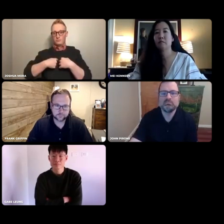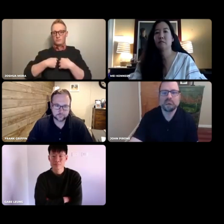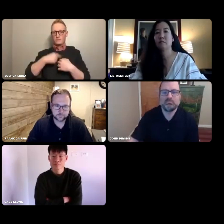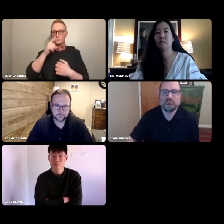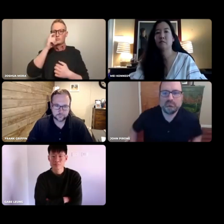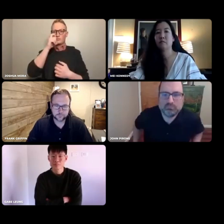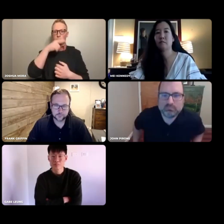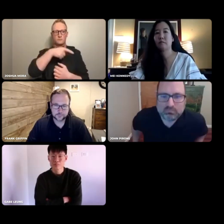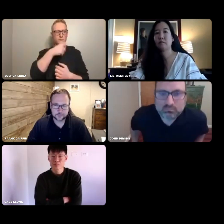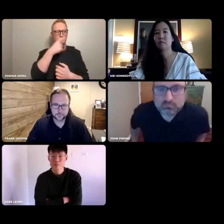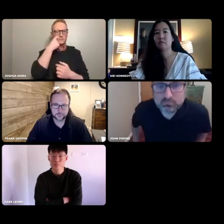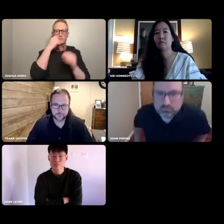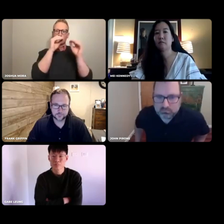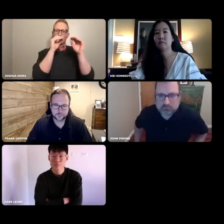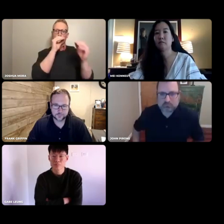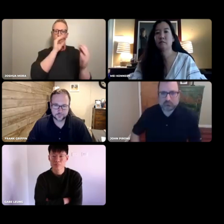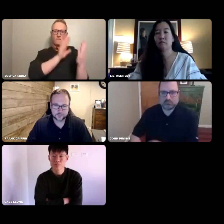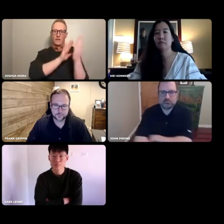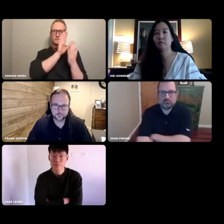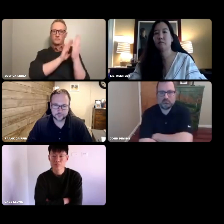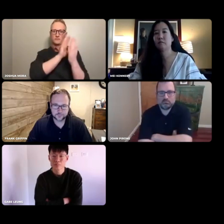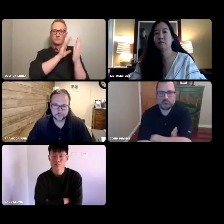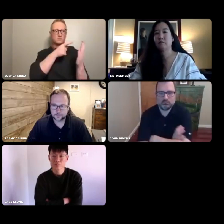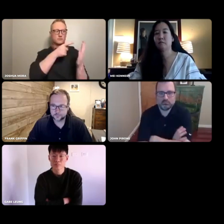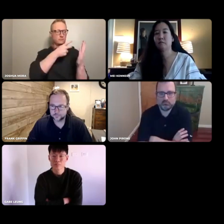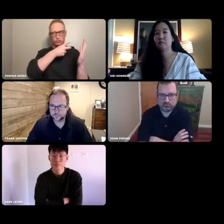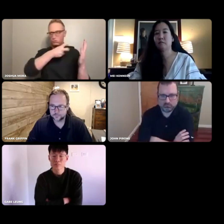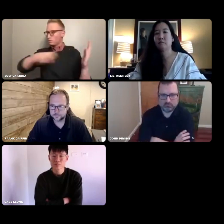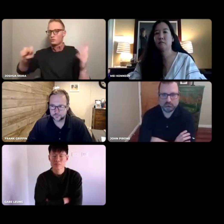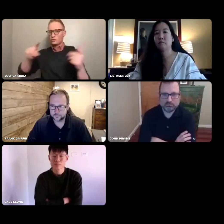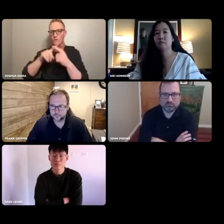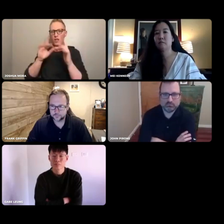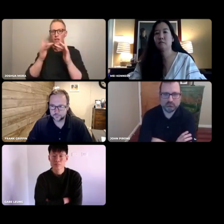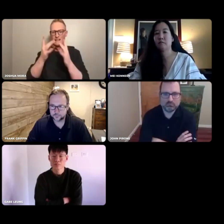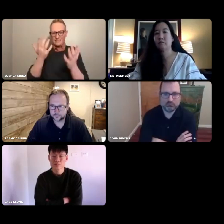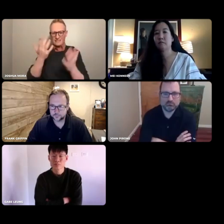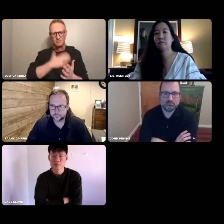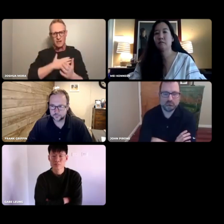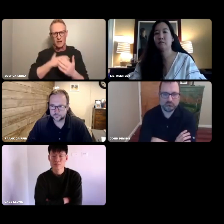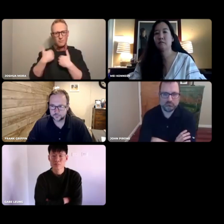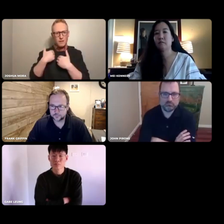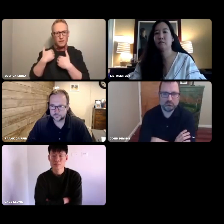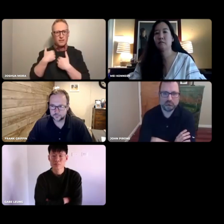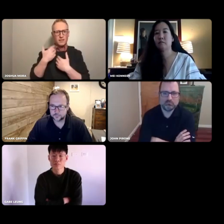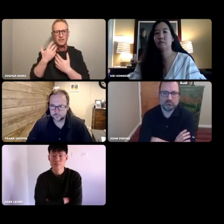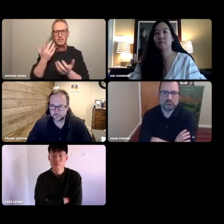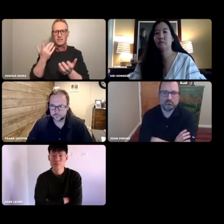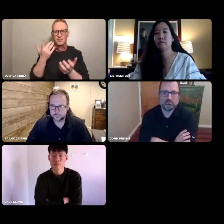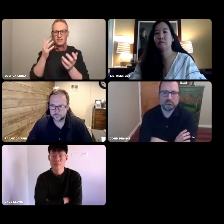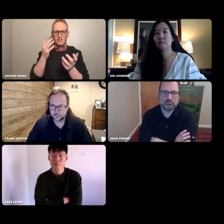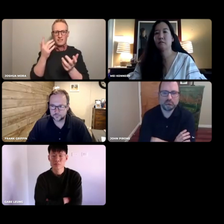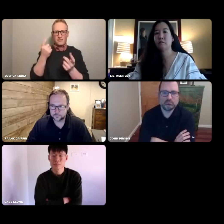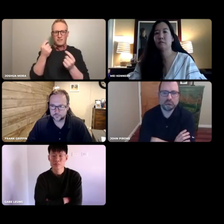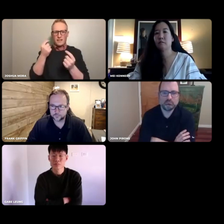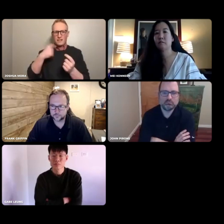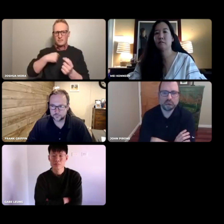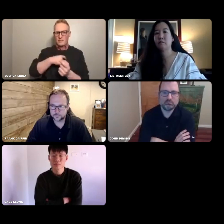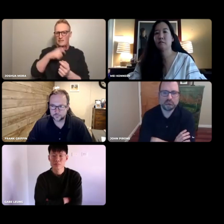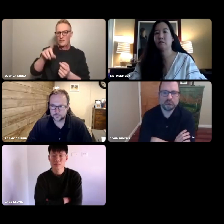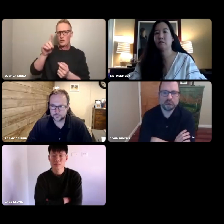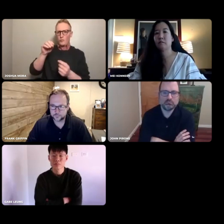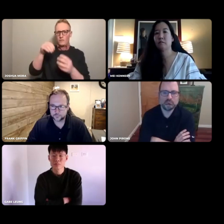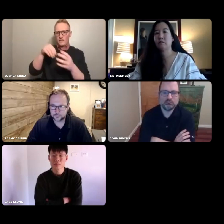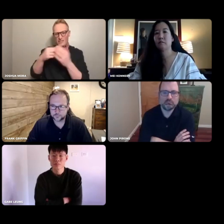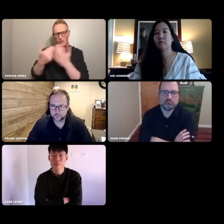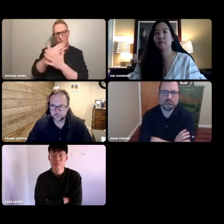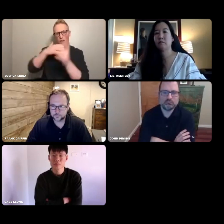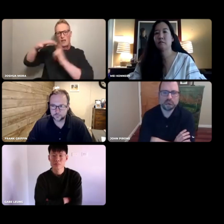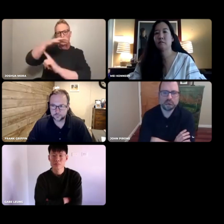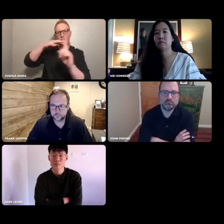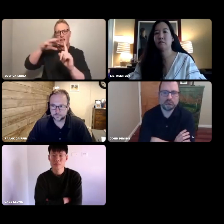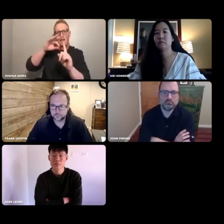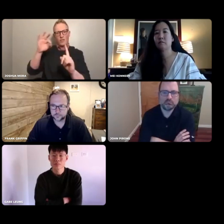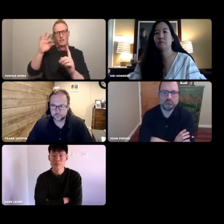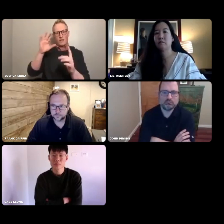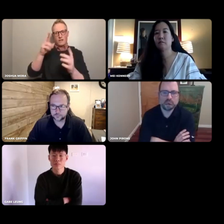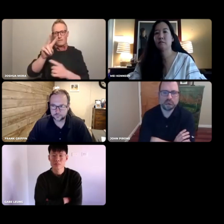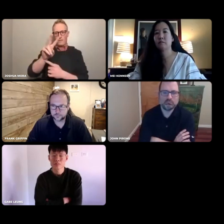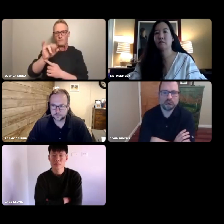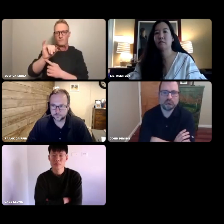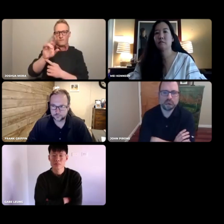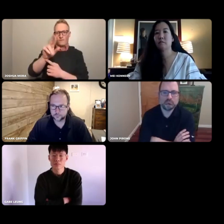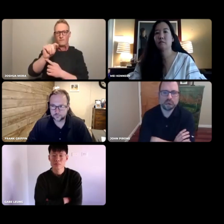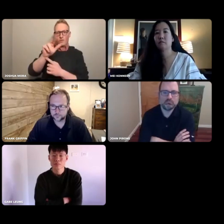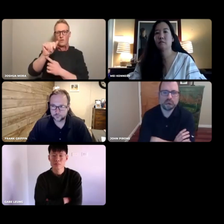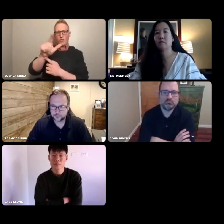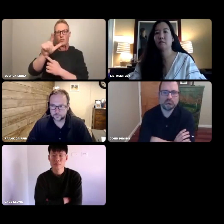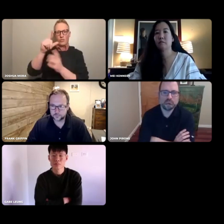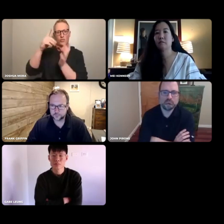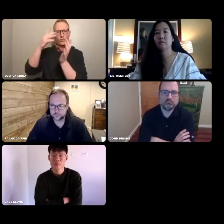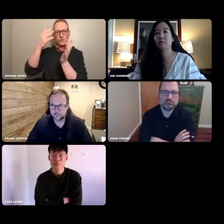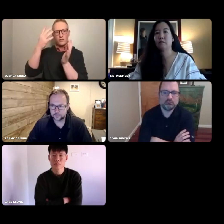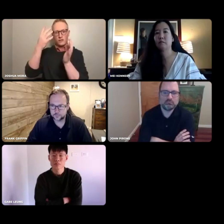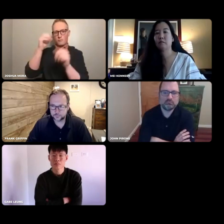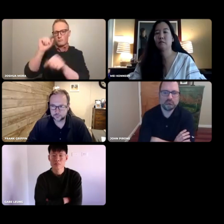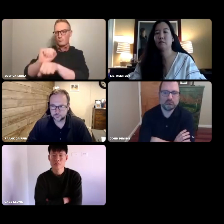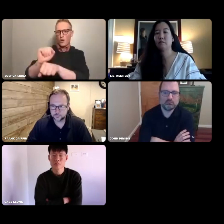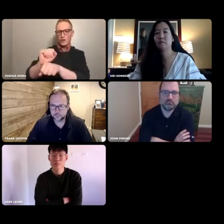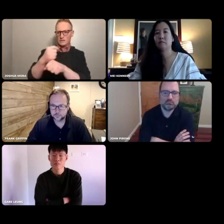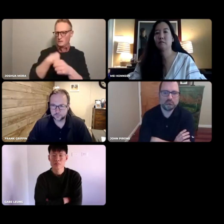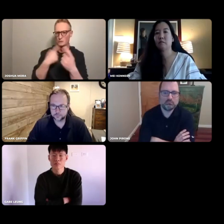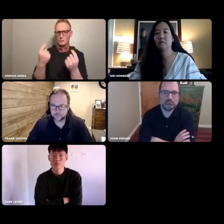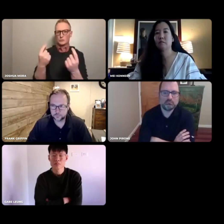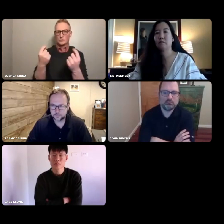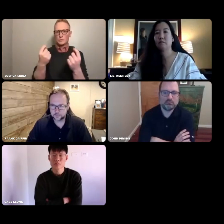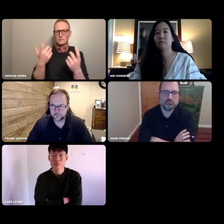For example, myself as an educator: What should educators consider in this new context of